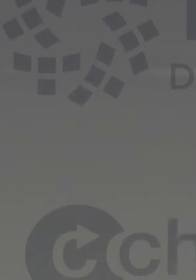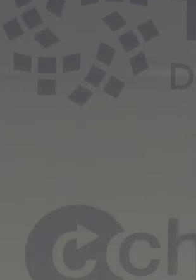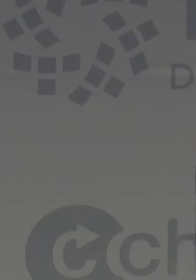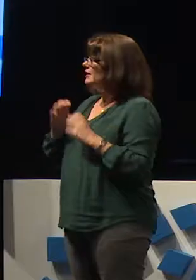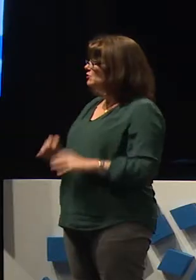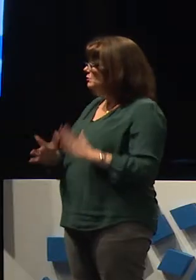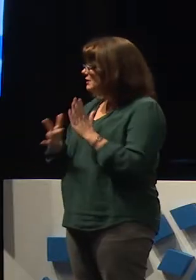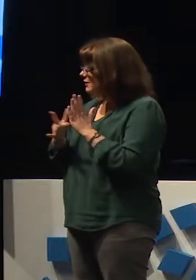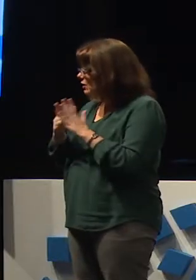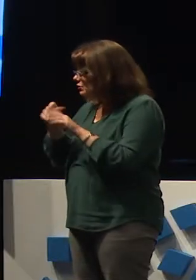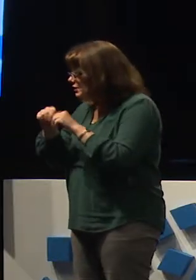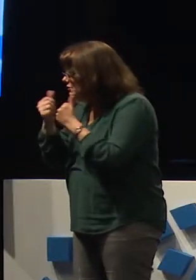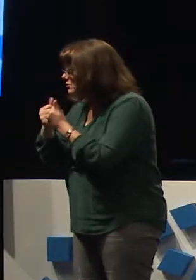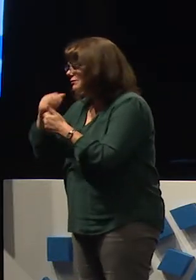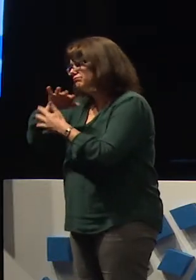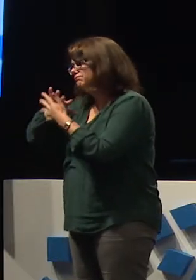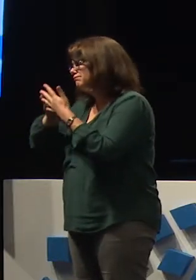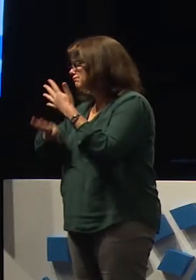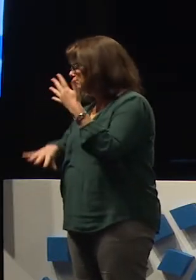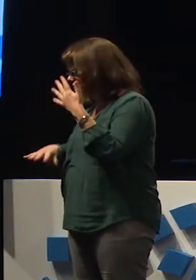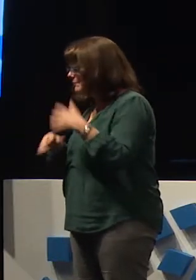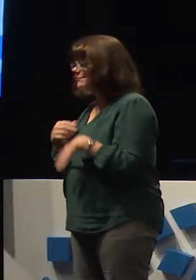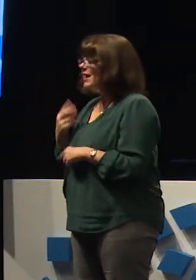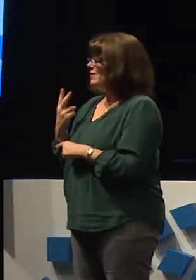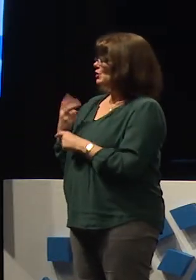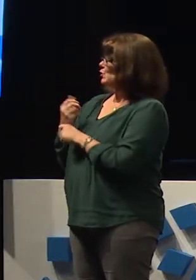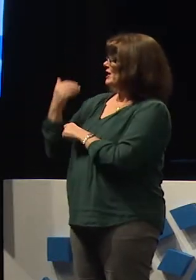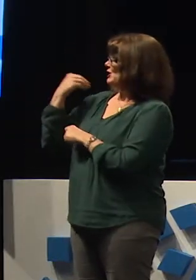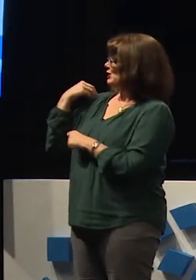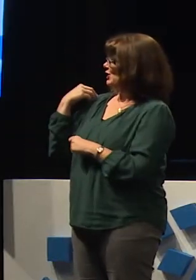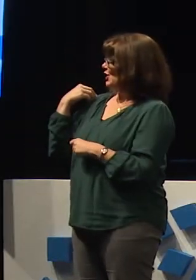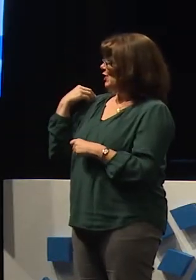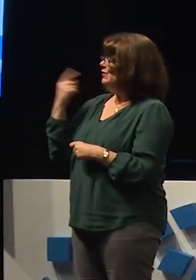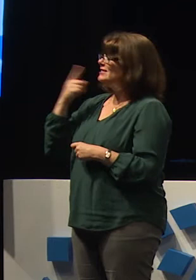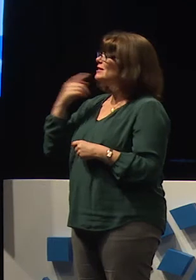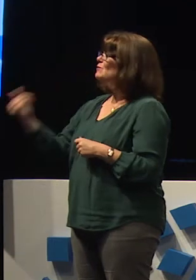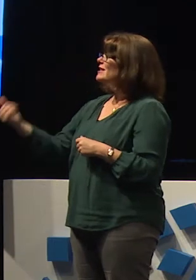hear me I'll end two years ago I got a phone call from a company called Doppler